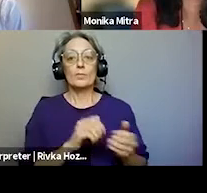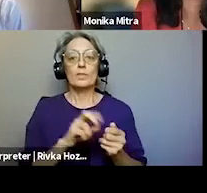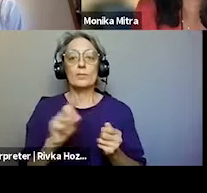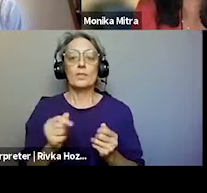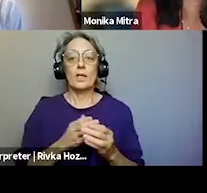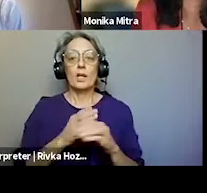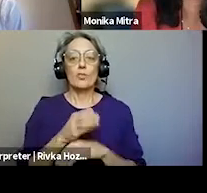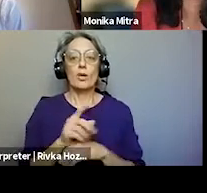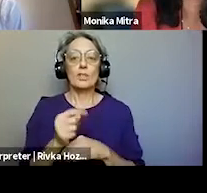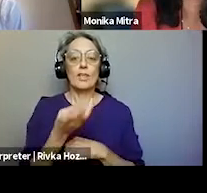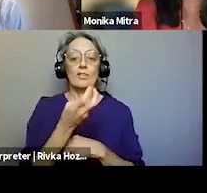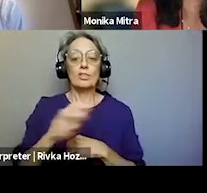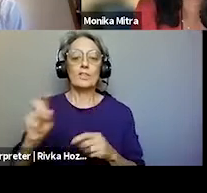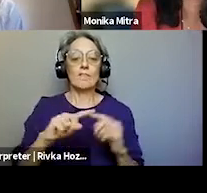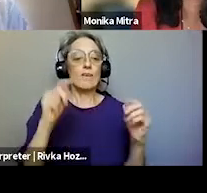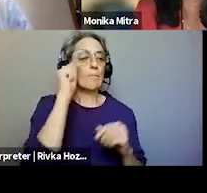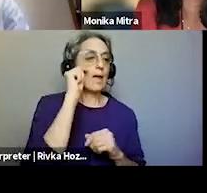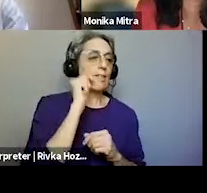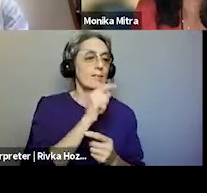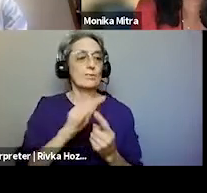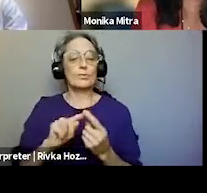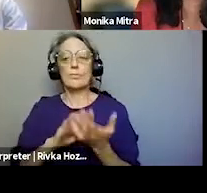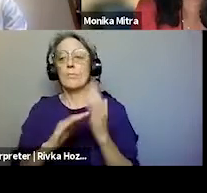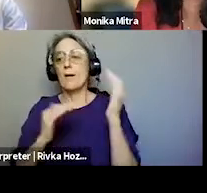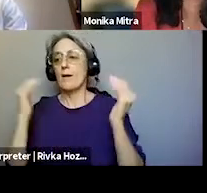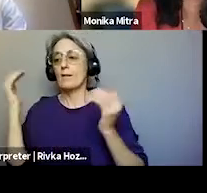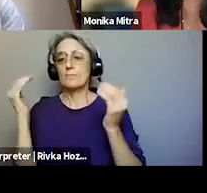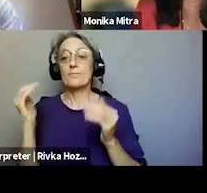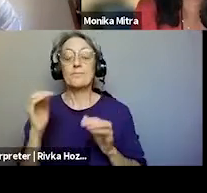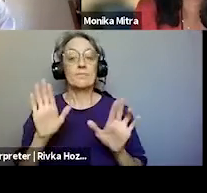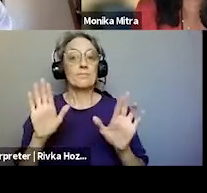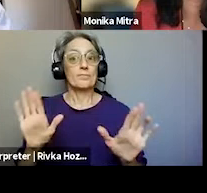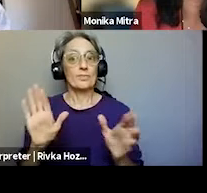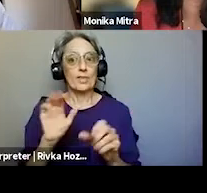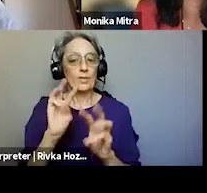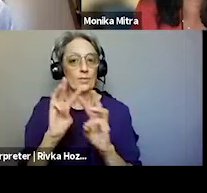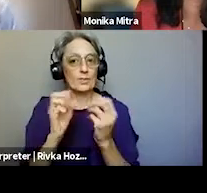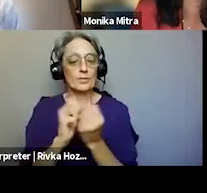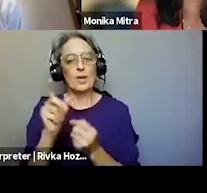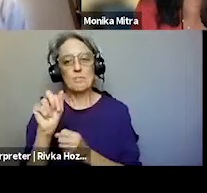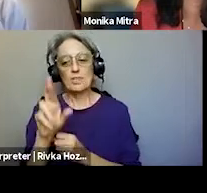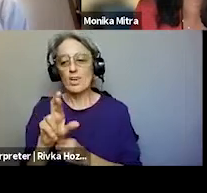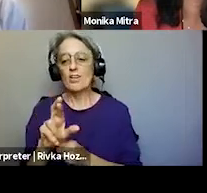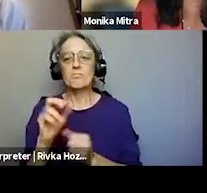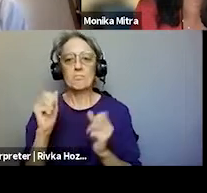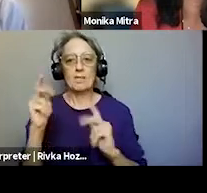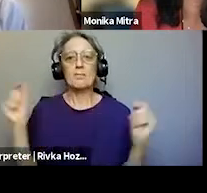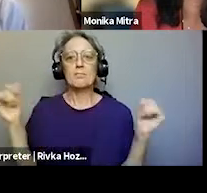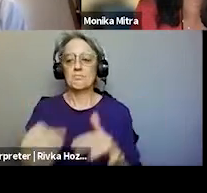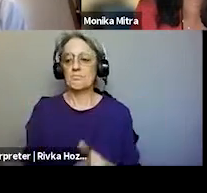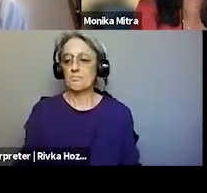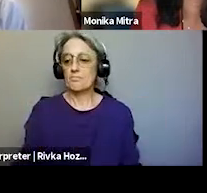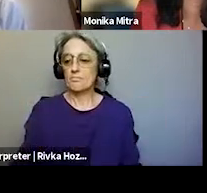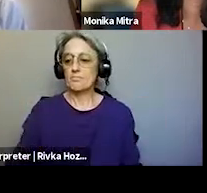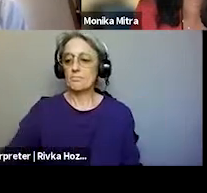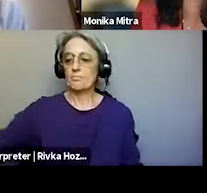from Adolescence to Adulthood and that was fantastic and well attended. And then before that,